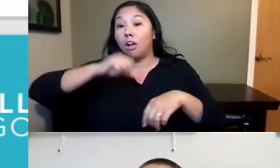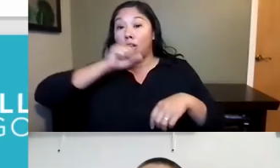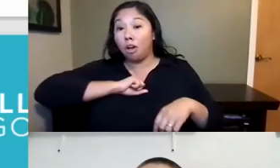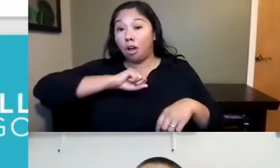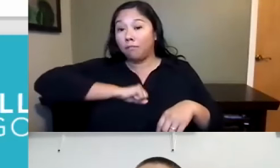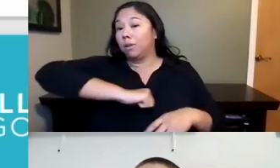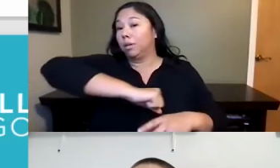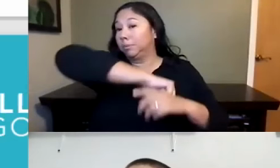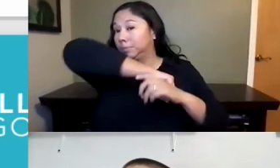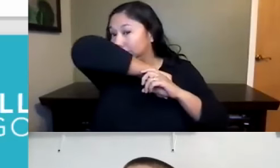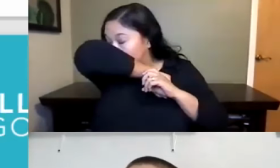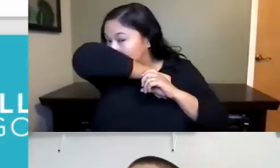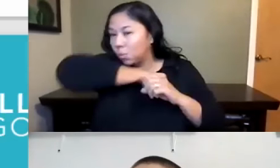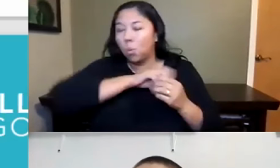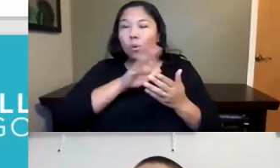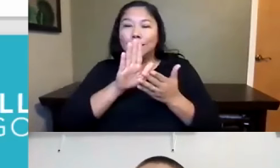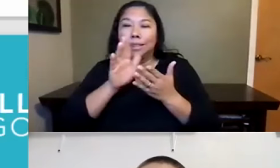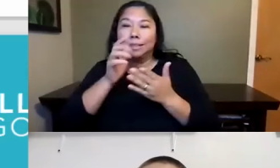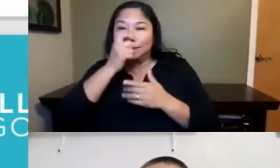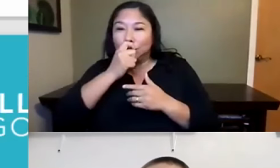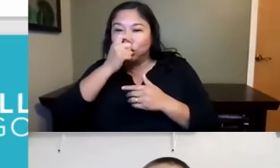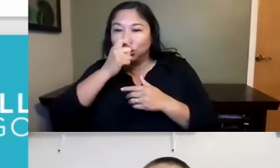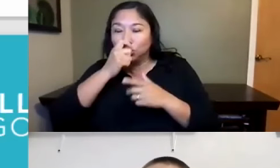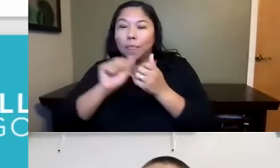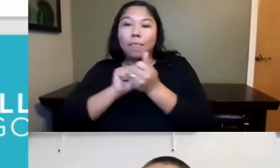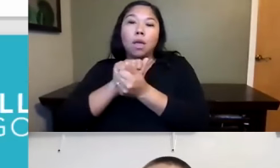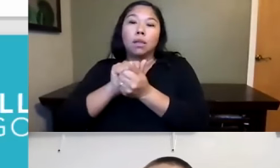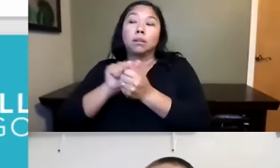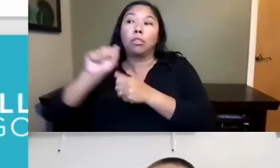into a tissue and then wash your hands after using the tissue and throwing it away;